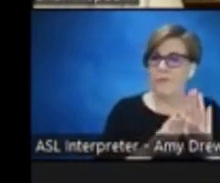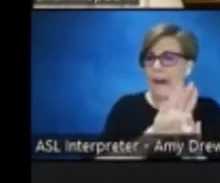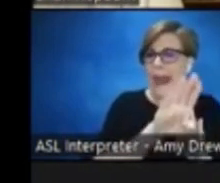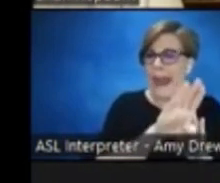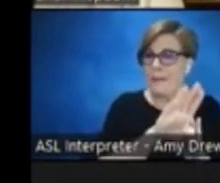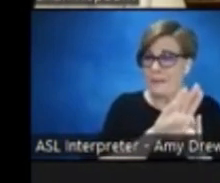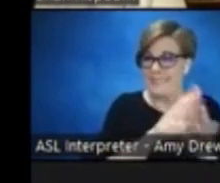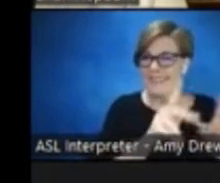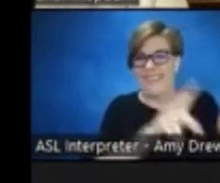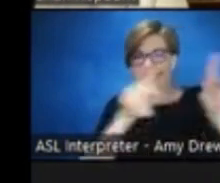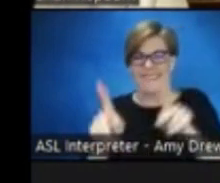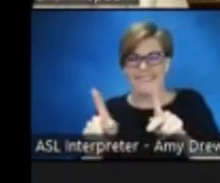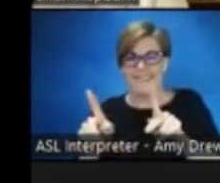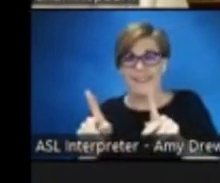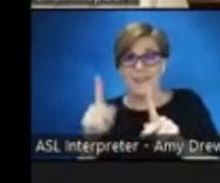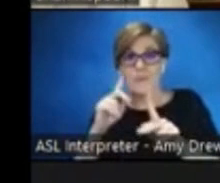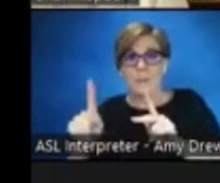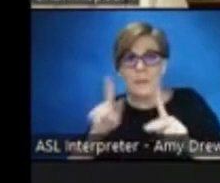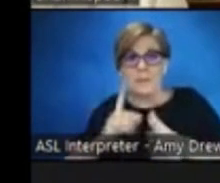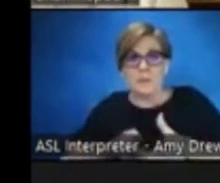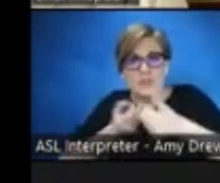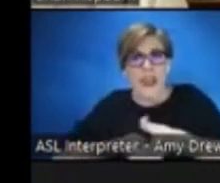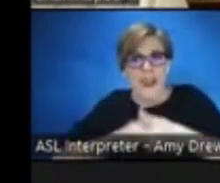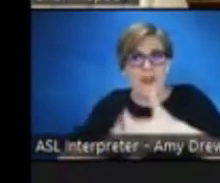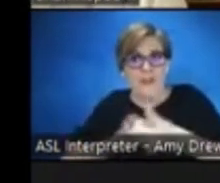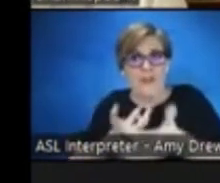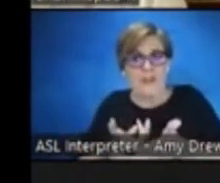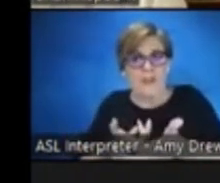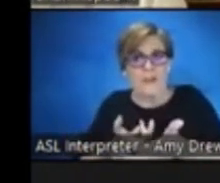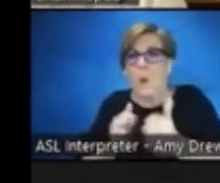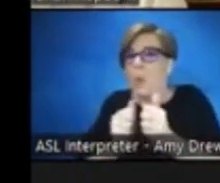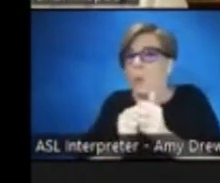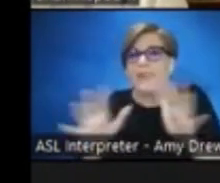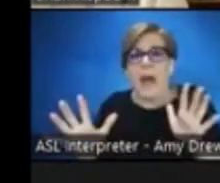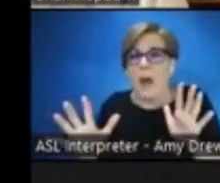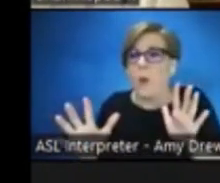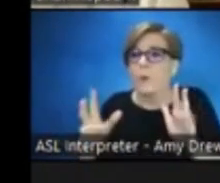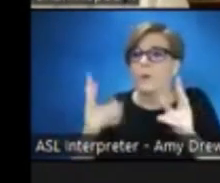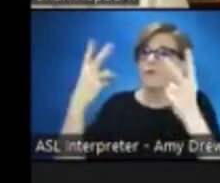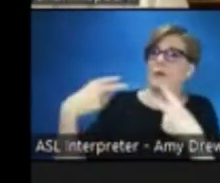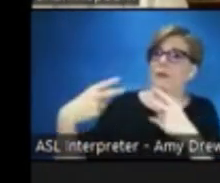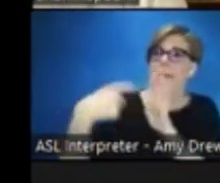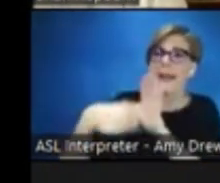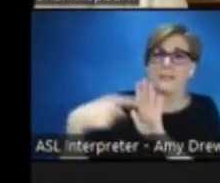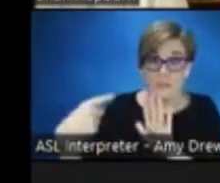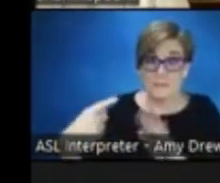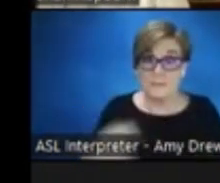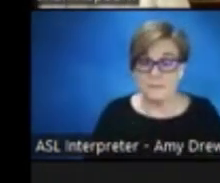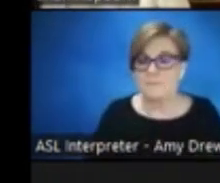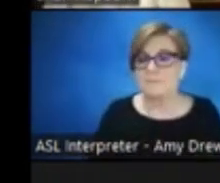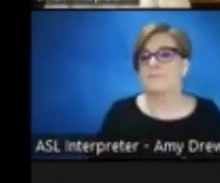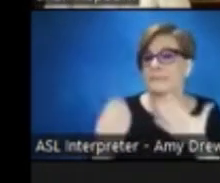THAT IS A SHARE I AM GOING TO TAKE WITH ME. THANK YOU AND THANK YOU DAVID.